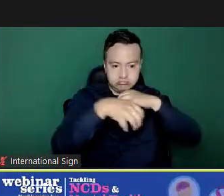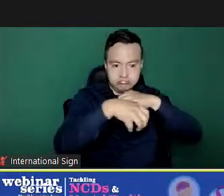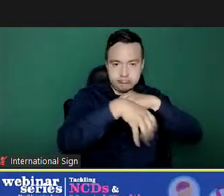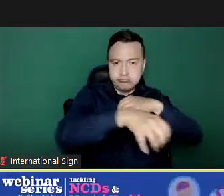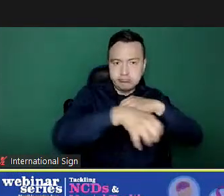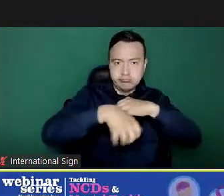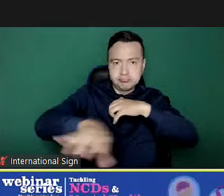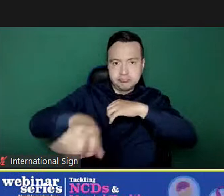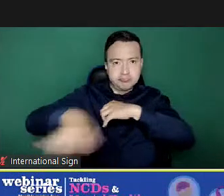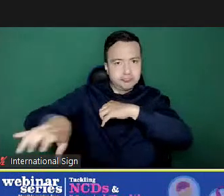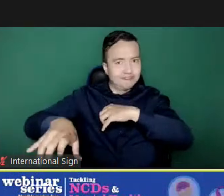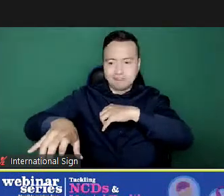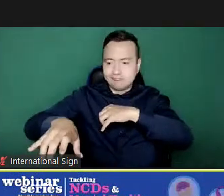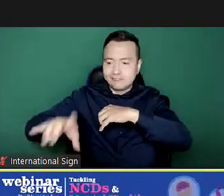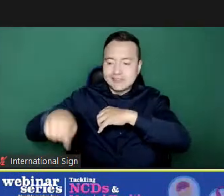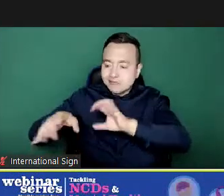components and intersectoral policies.